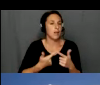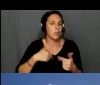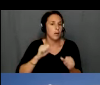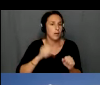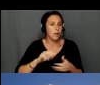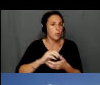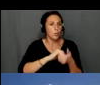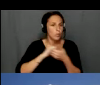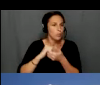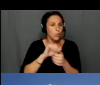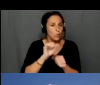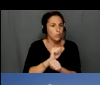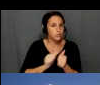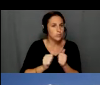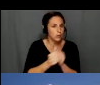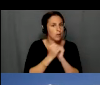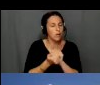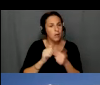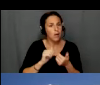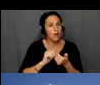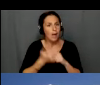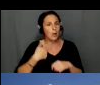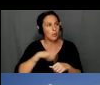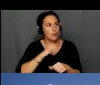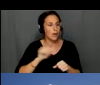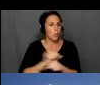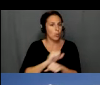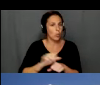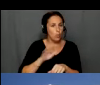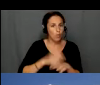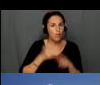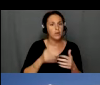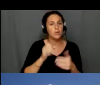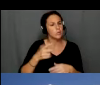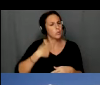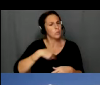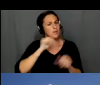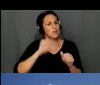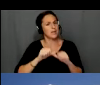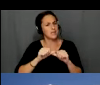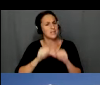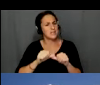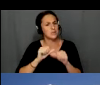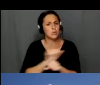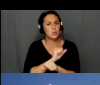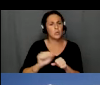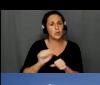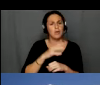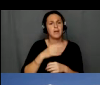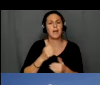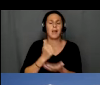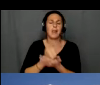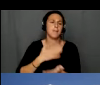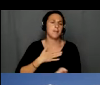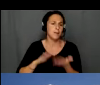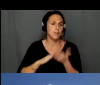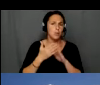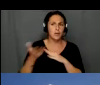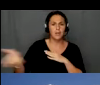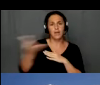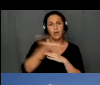work on this so we continue to work and help my community. I will share